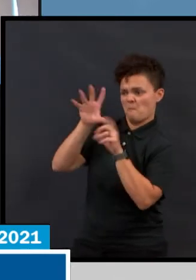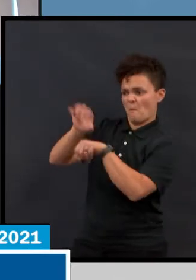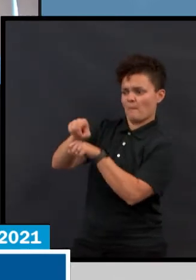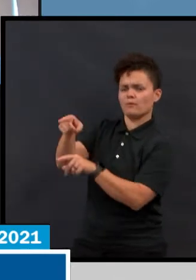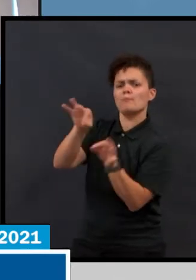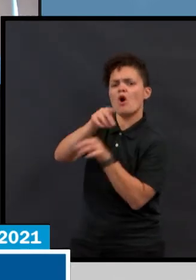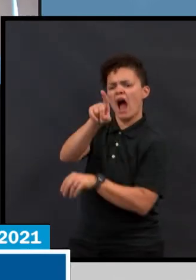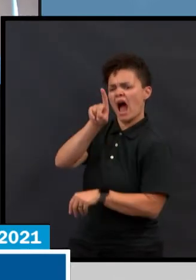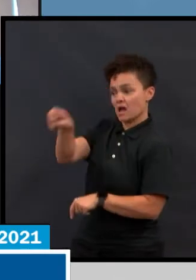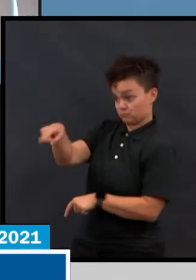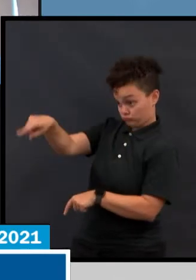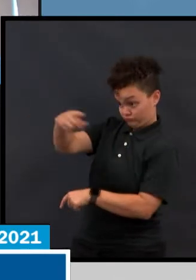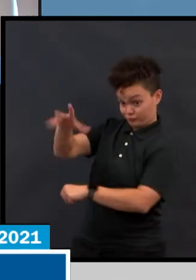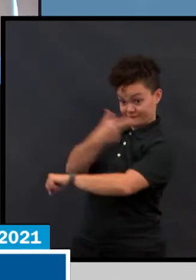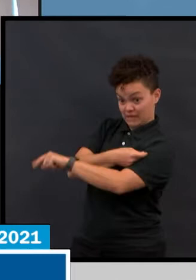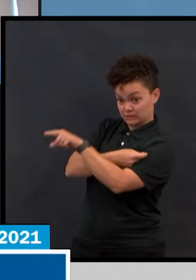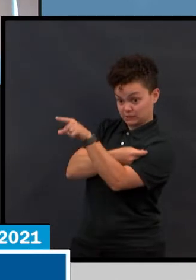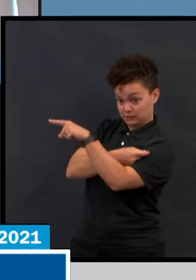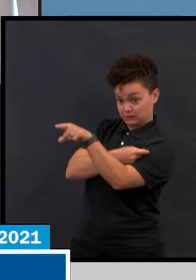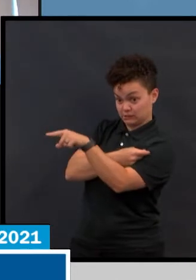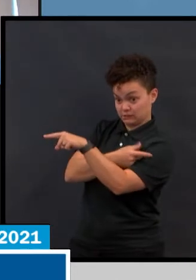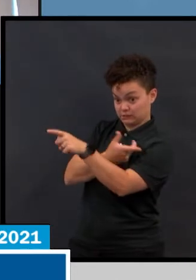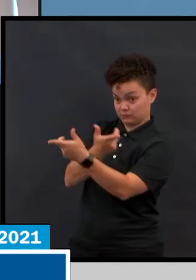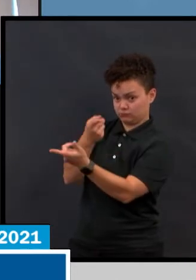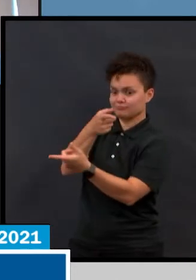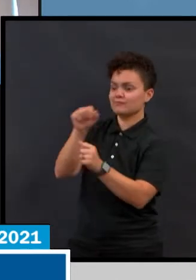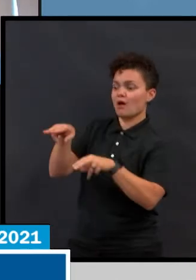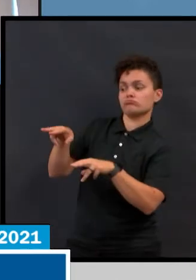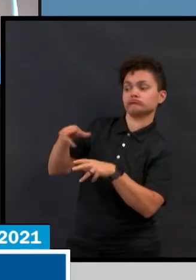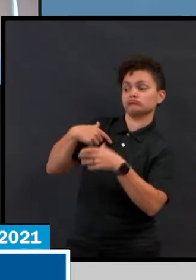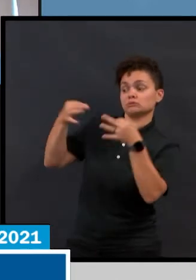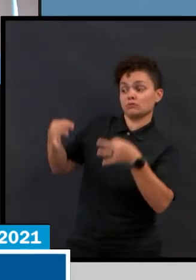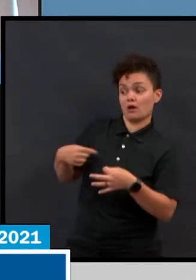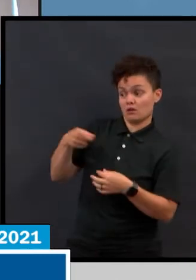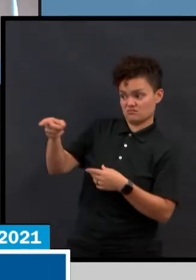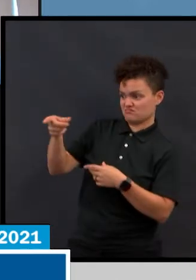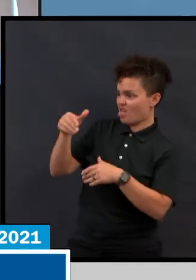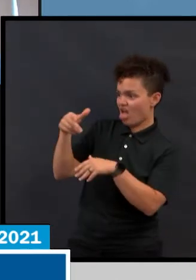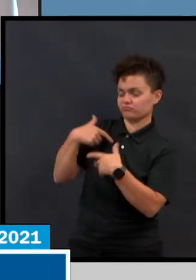is vaccinated before they provide service to you okay that's another way you can protect